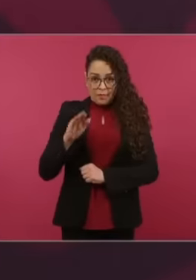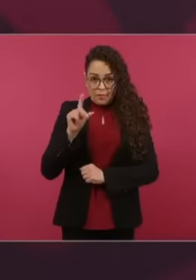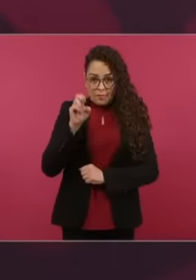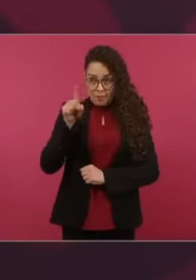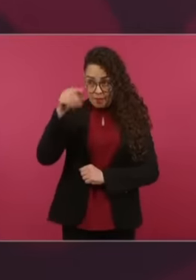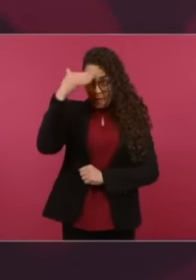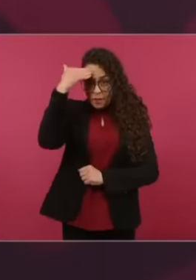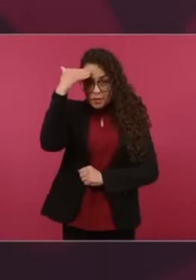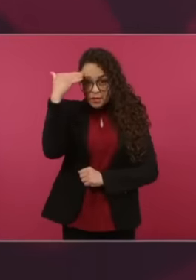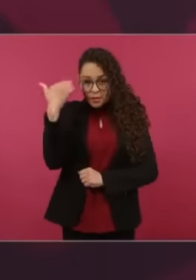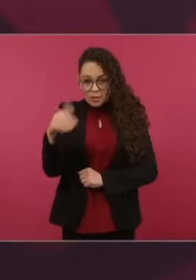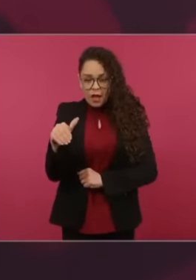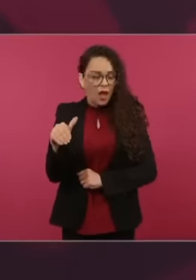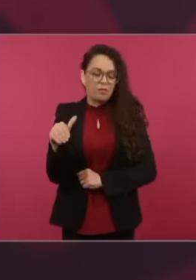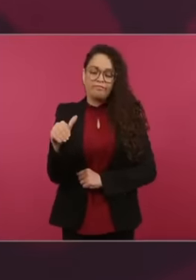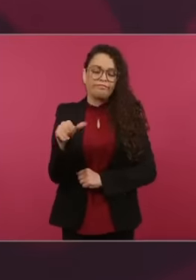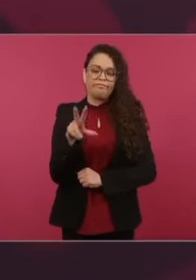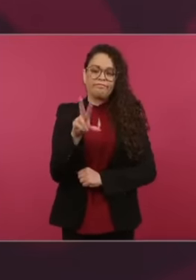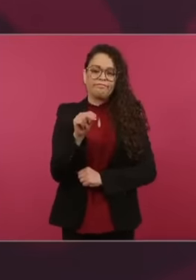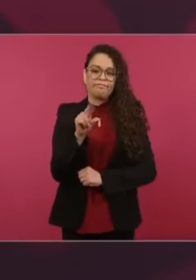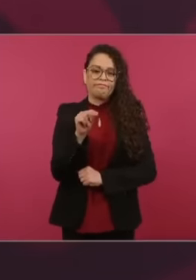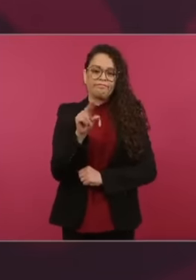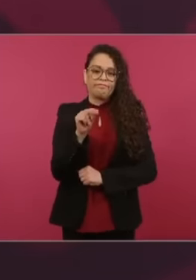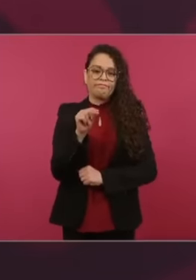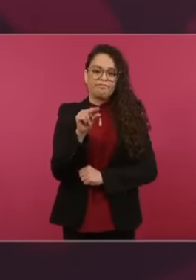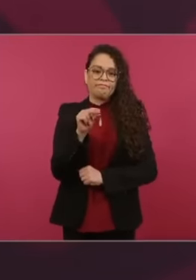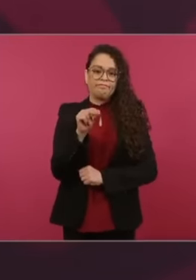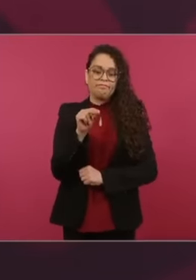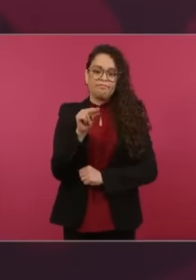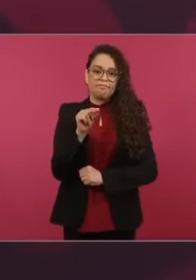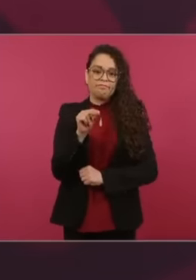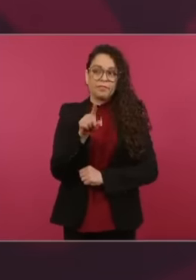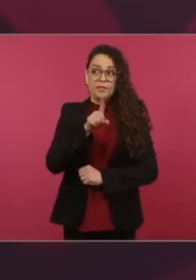that the decision had been made in the